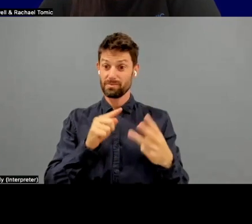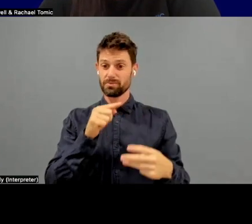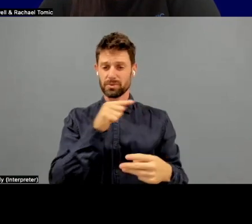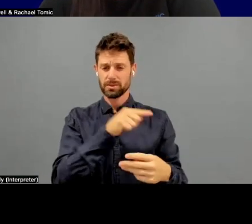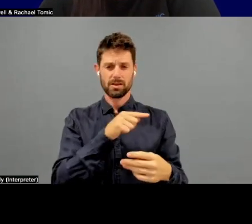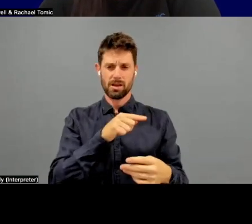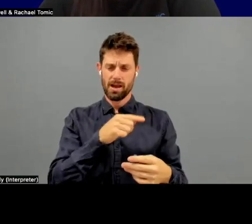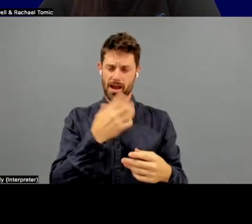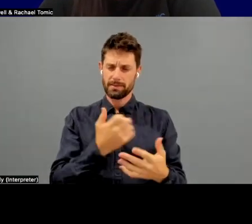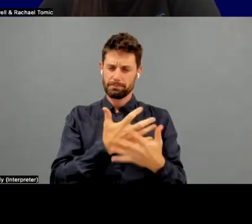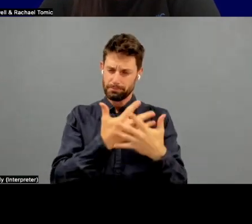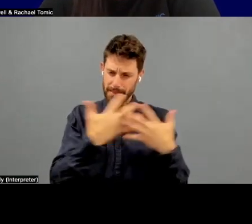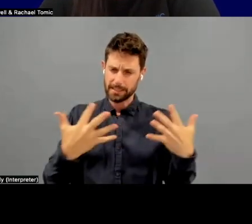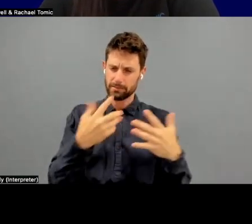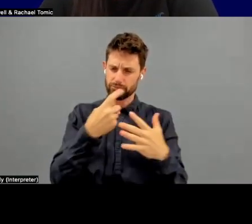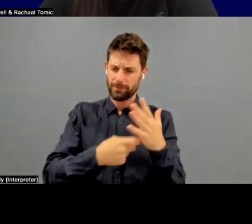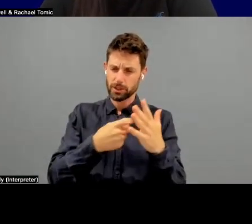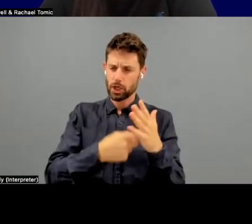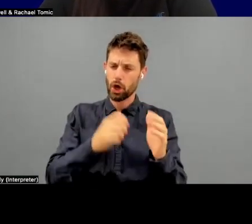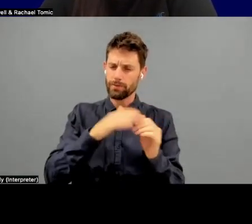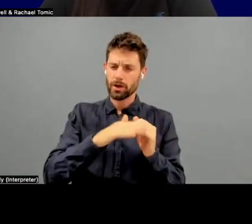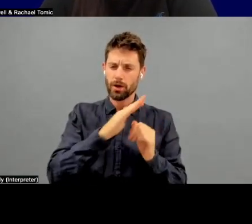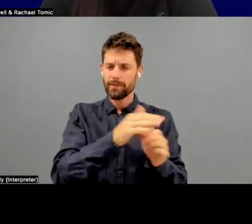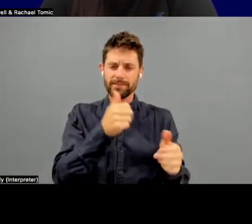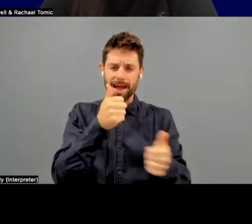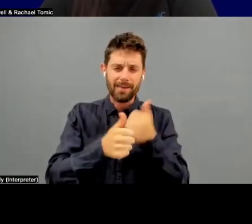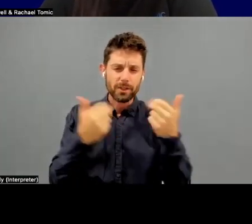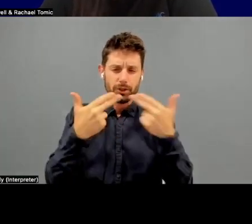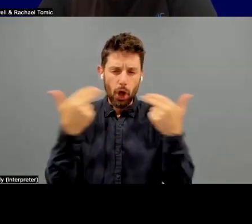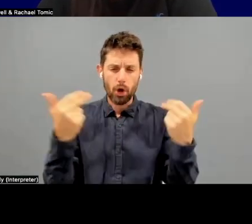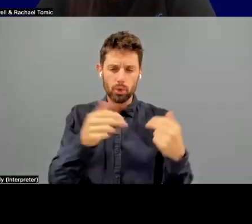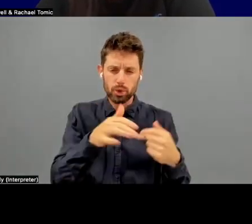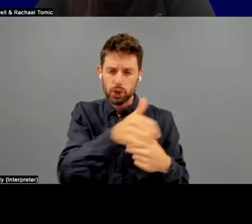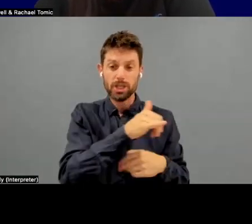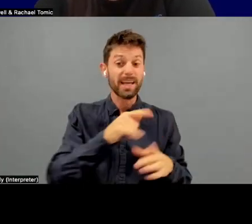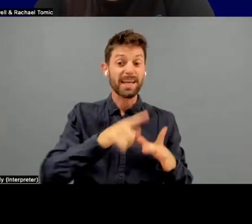her favourite songs are and she will let you know if she doesn't like the song that's playing.